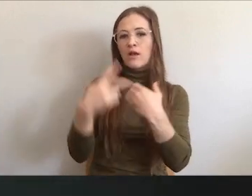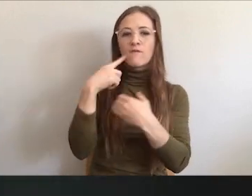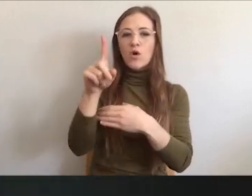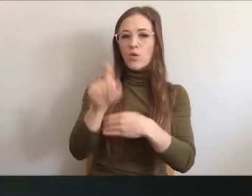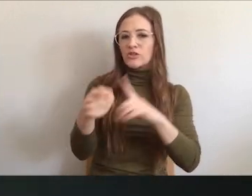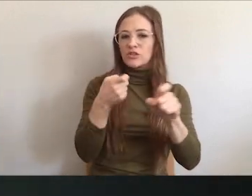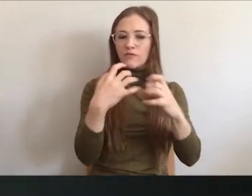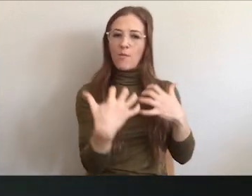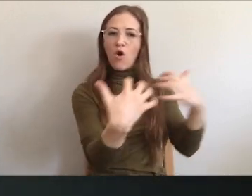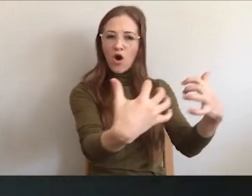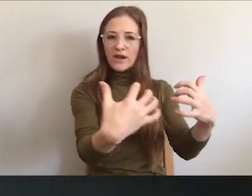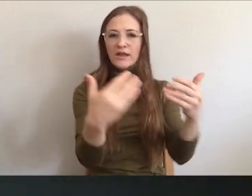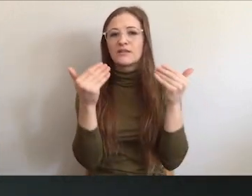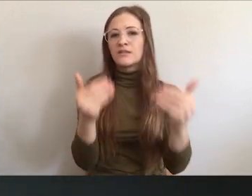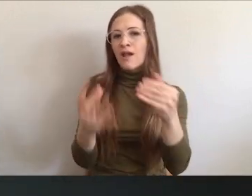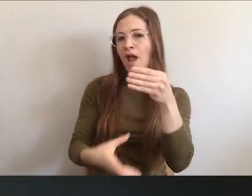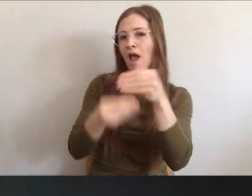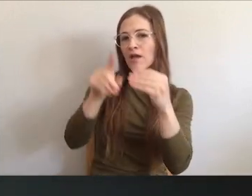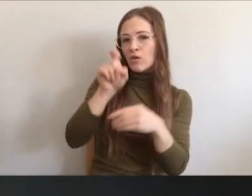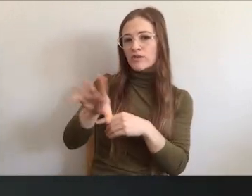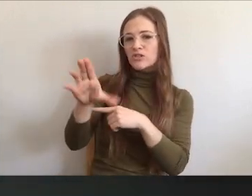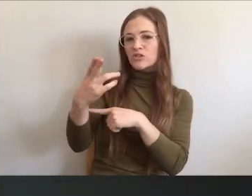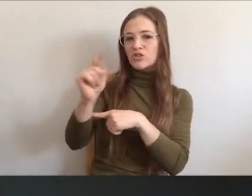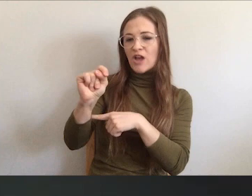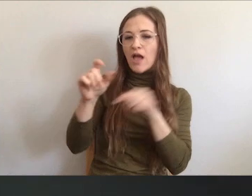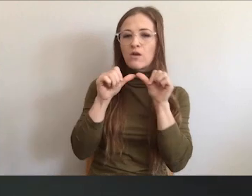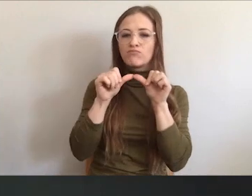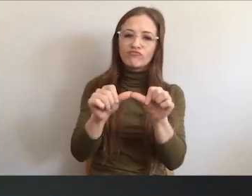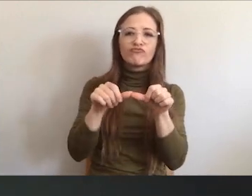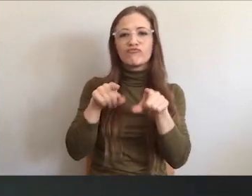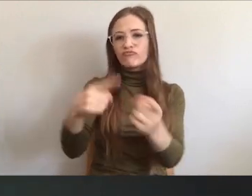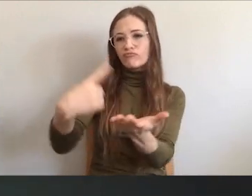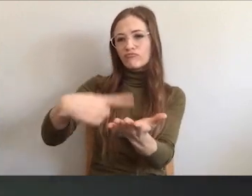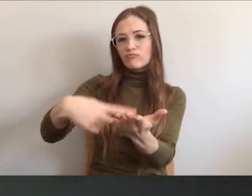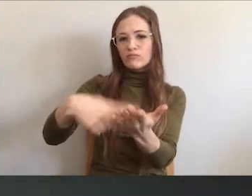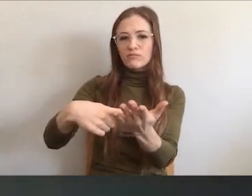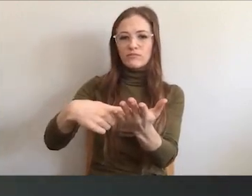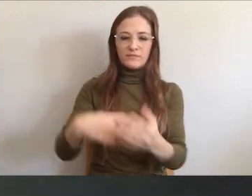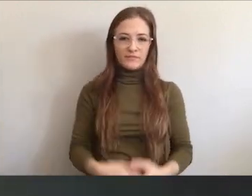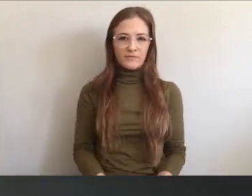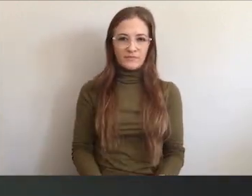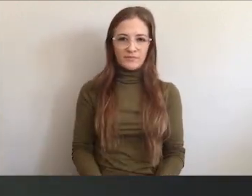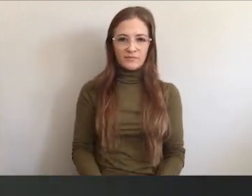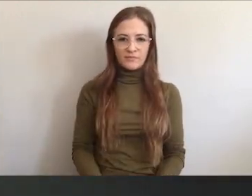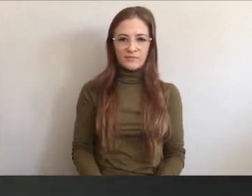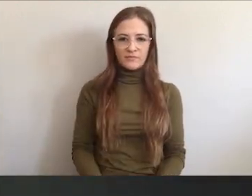free to add questions in the chat as we go along or during the question-and-answer period.